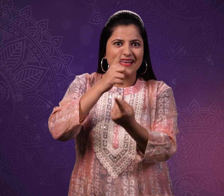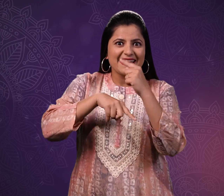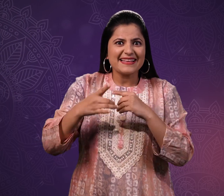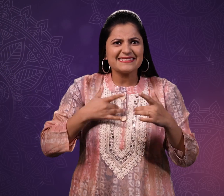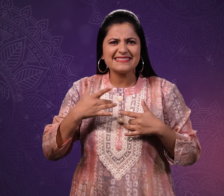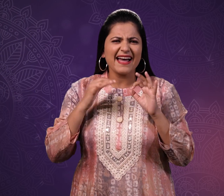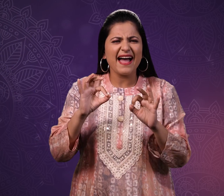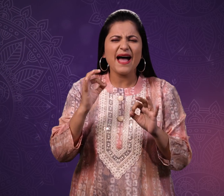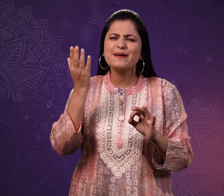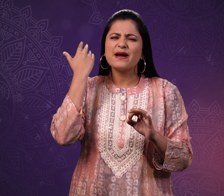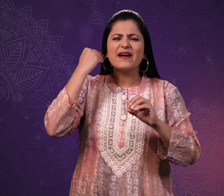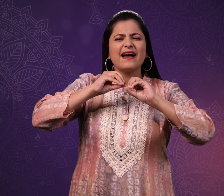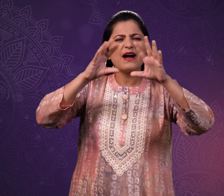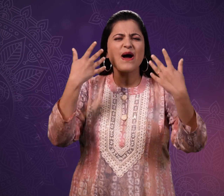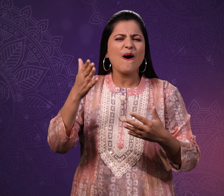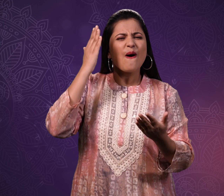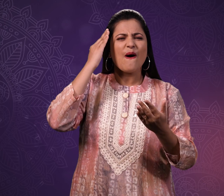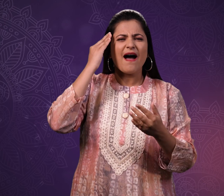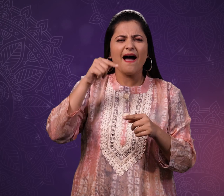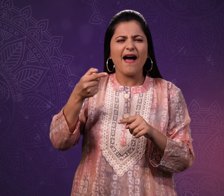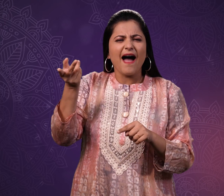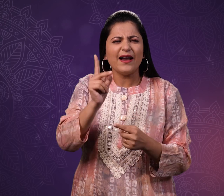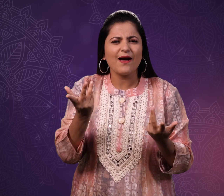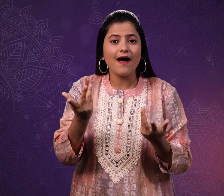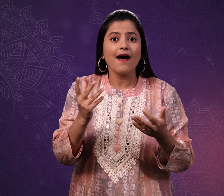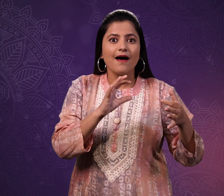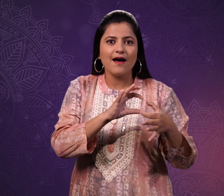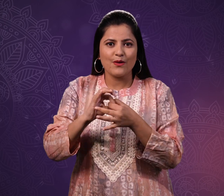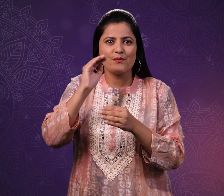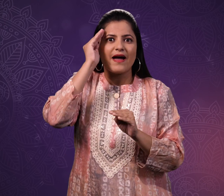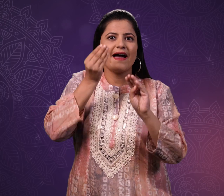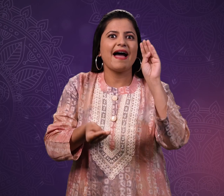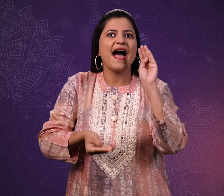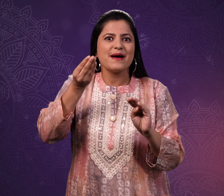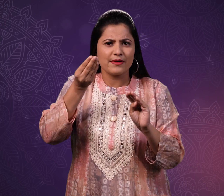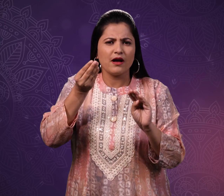How exciting! You may wonder why we have released another video about it. It is because there is an update.